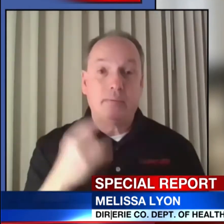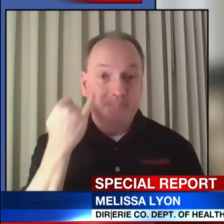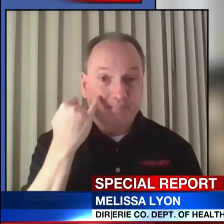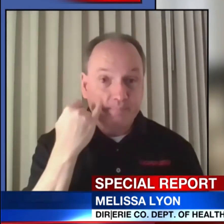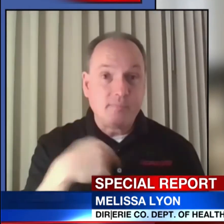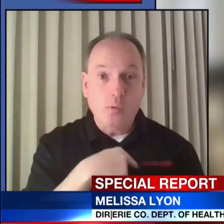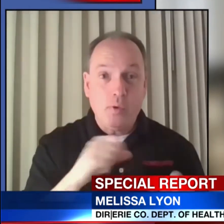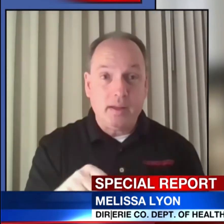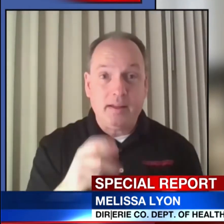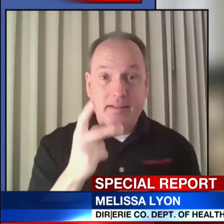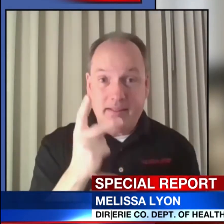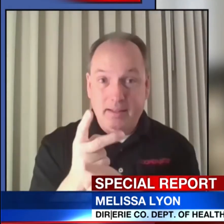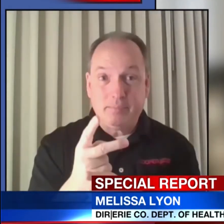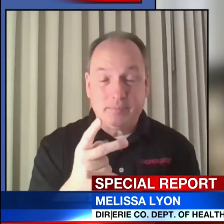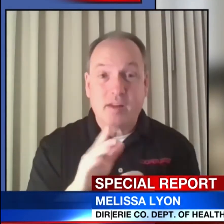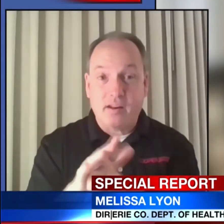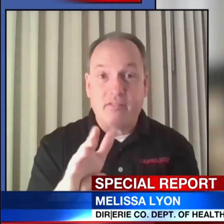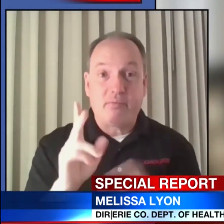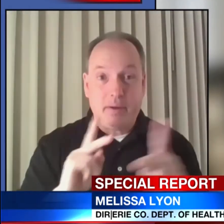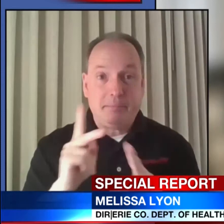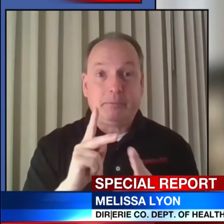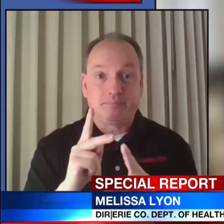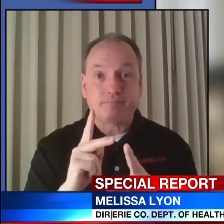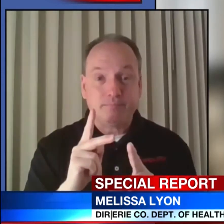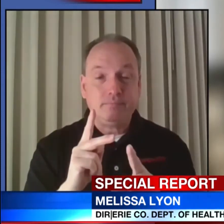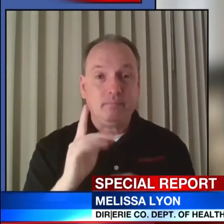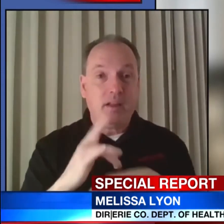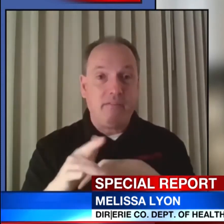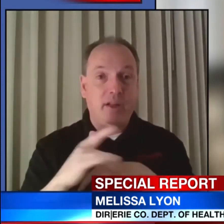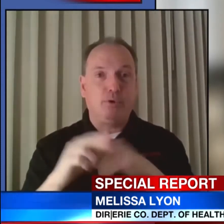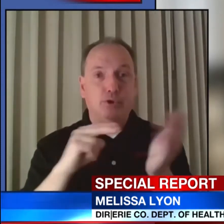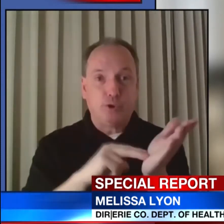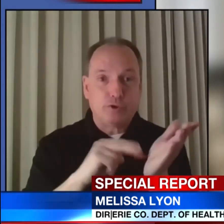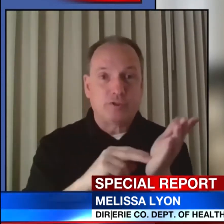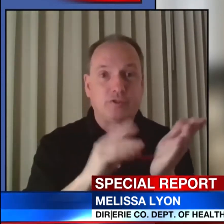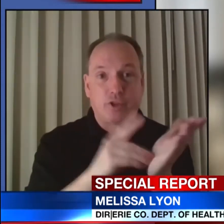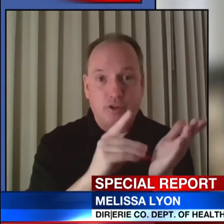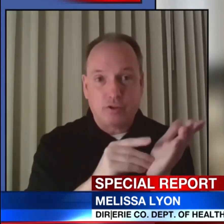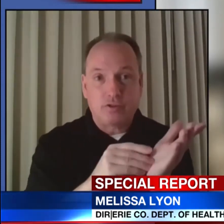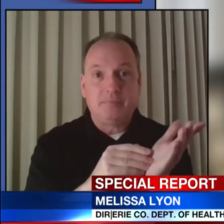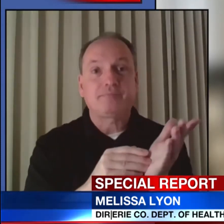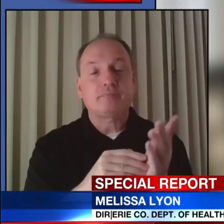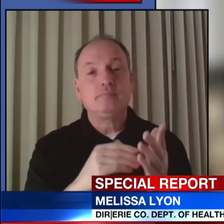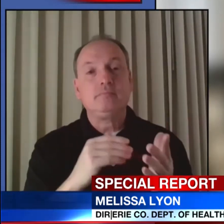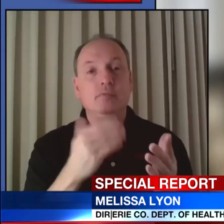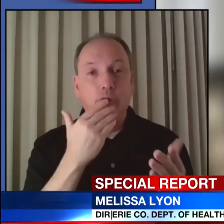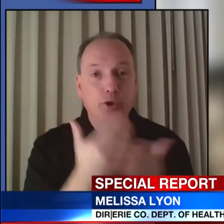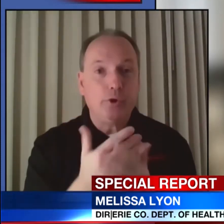USING THE CUT OFF 1000 THROUGH PUT THAT IS A LARGE CLINIC.